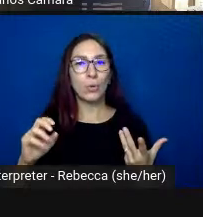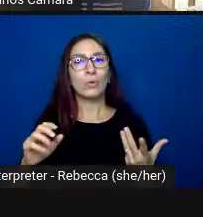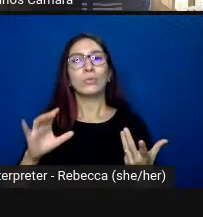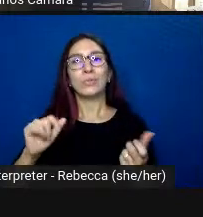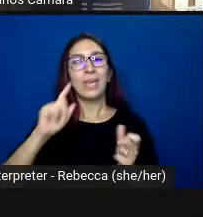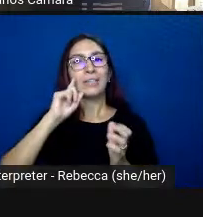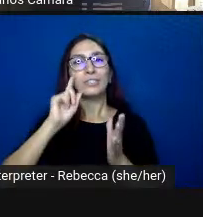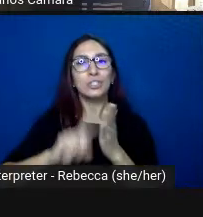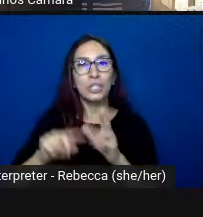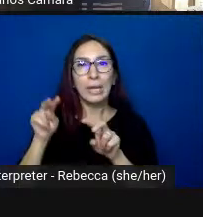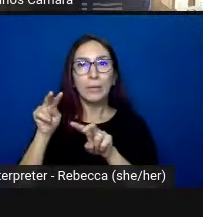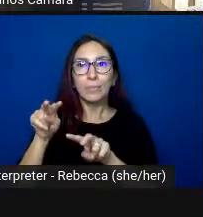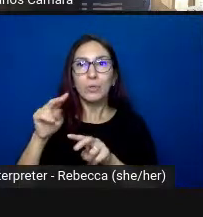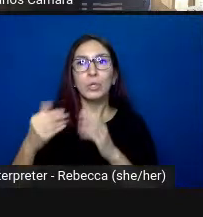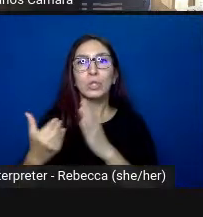WordPress is open source, free software.